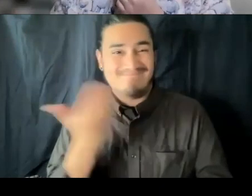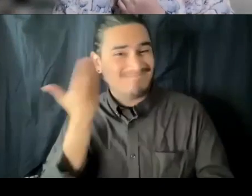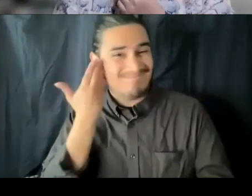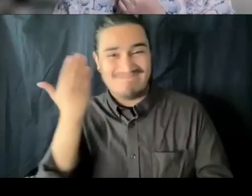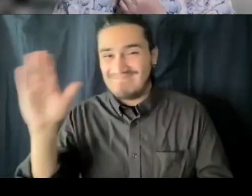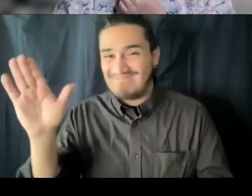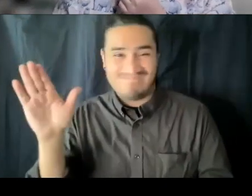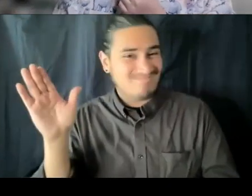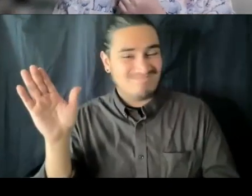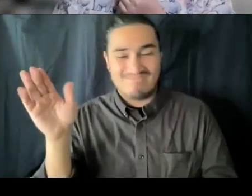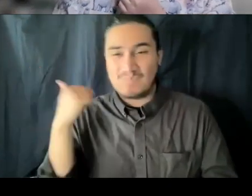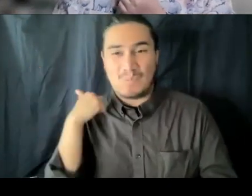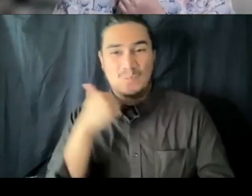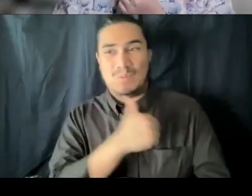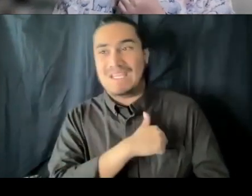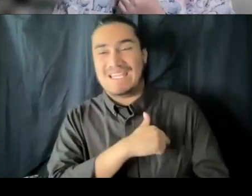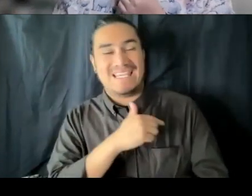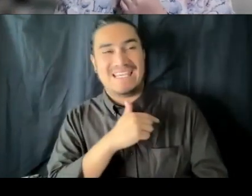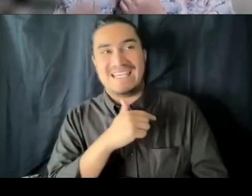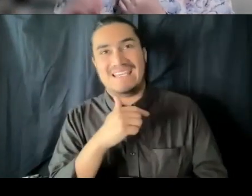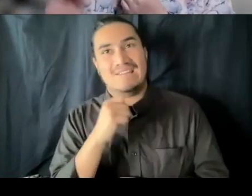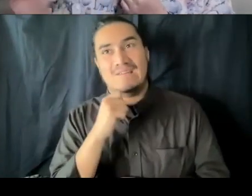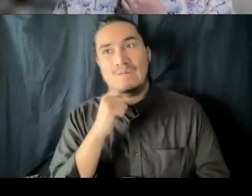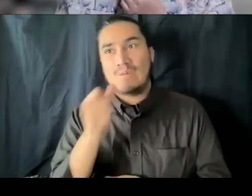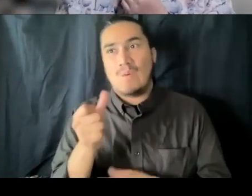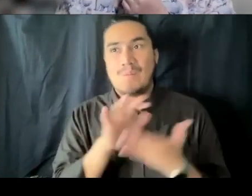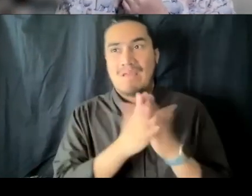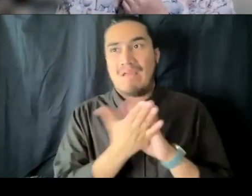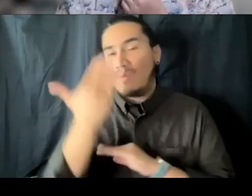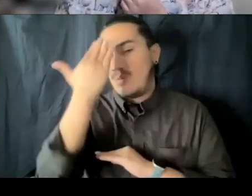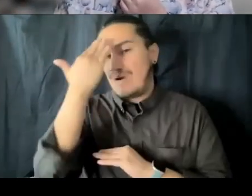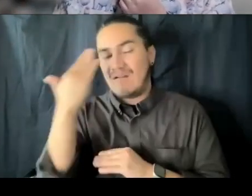what is going on for someone or why specifically